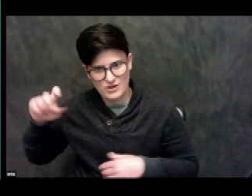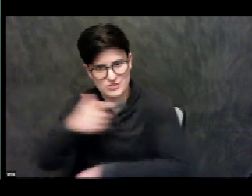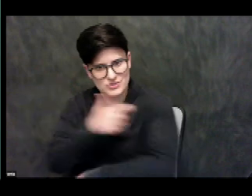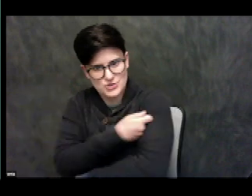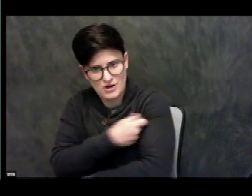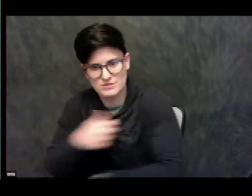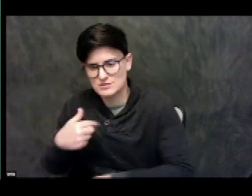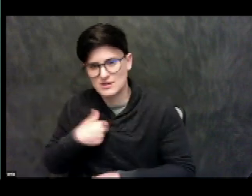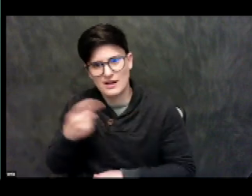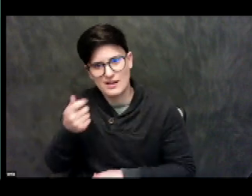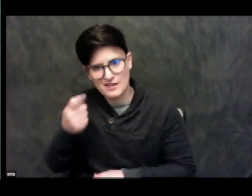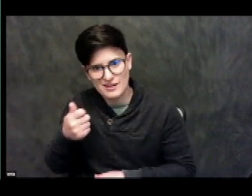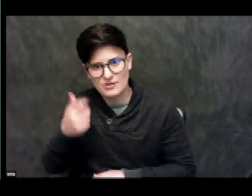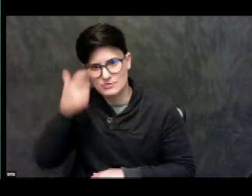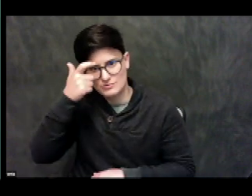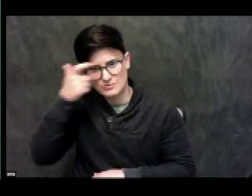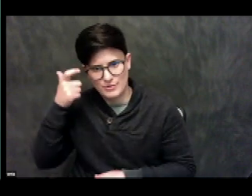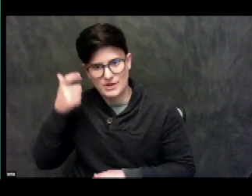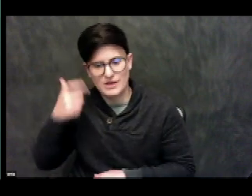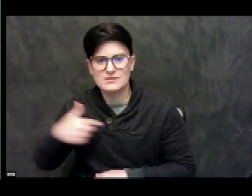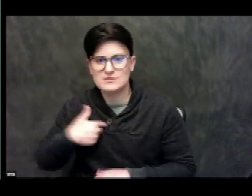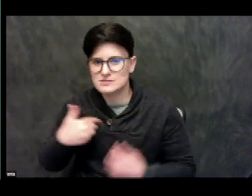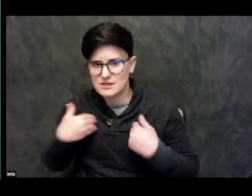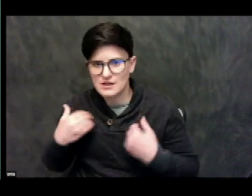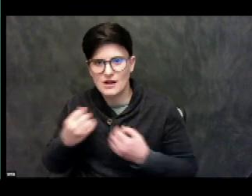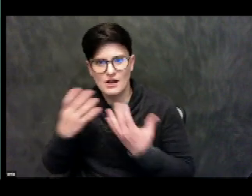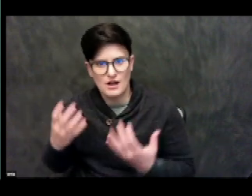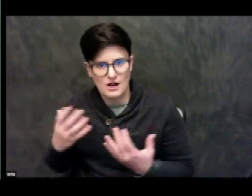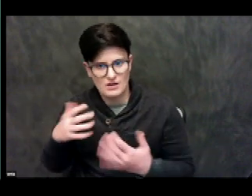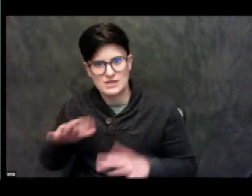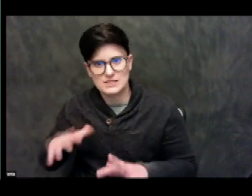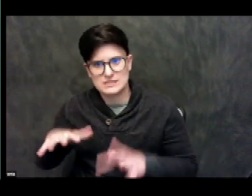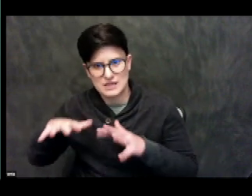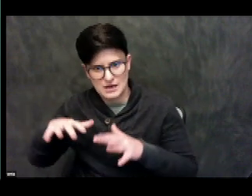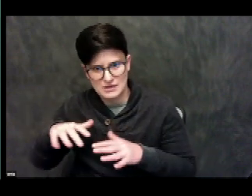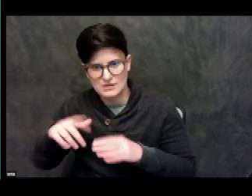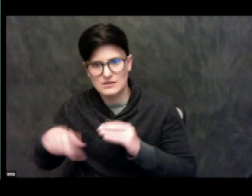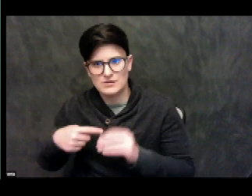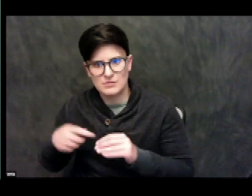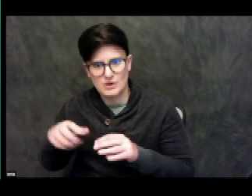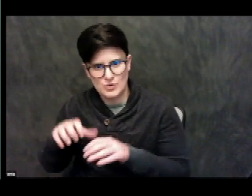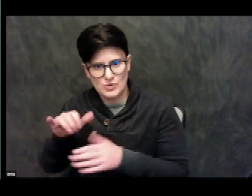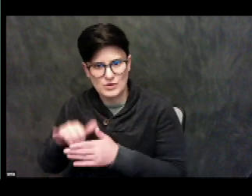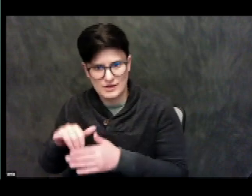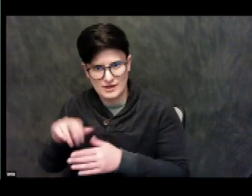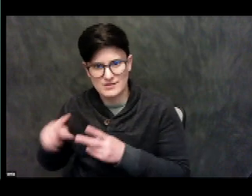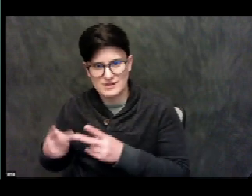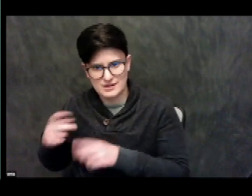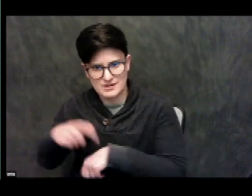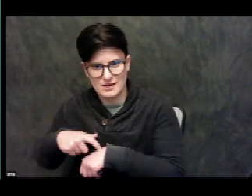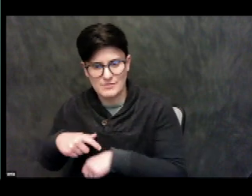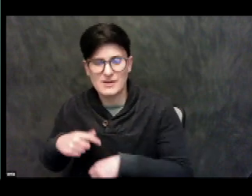and had a lot of anxiety about doing them the second time around. So I asked if I had to do it.